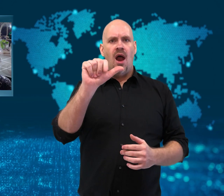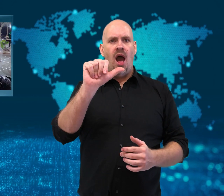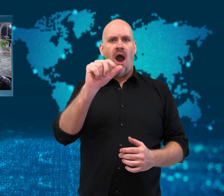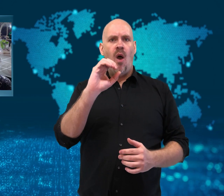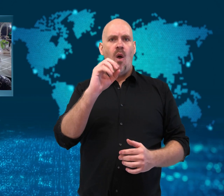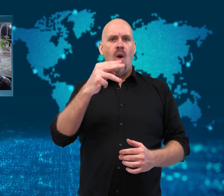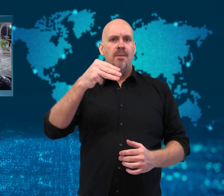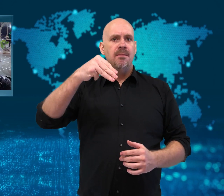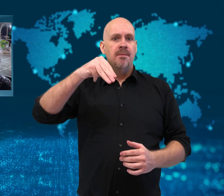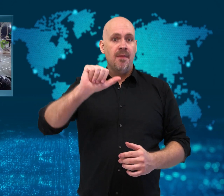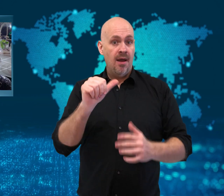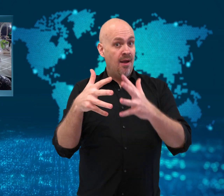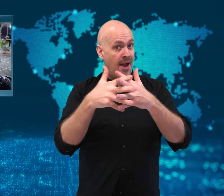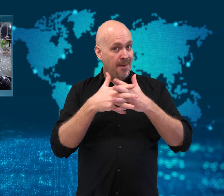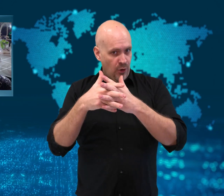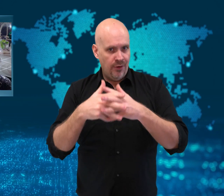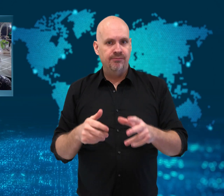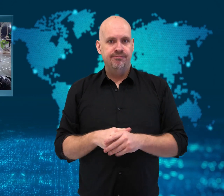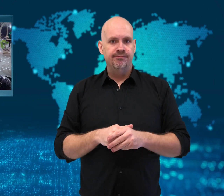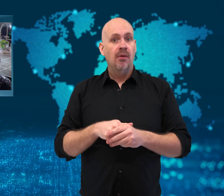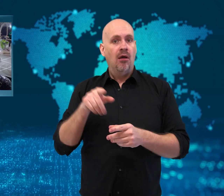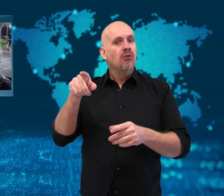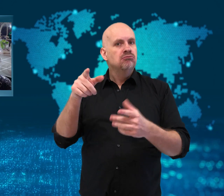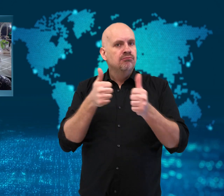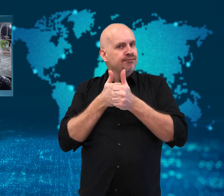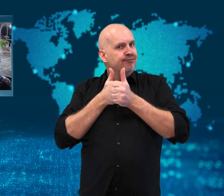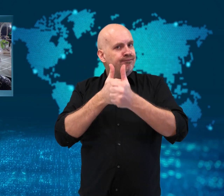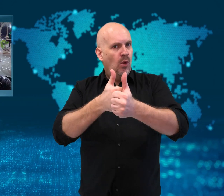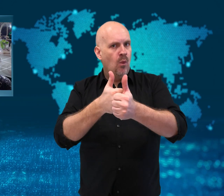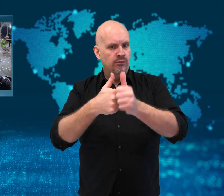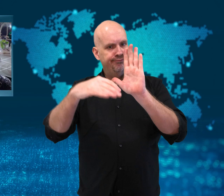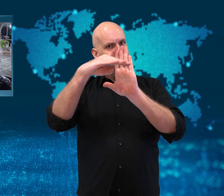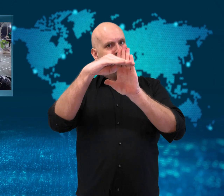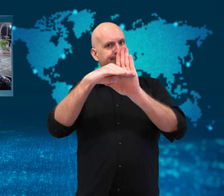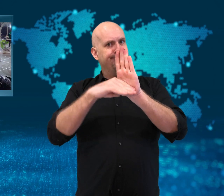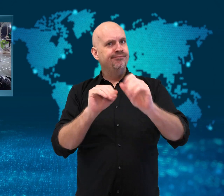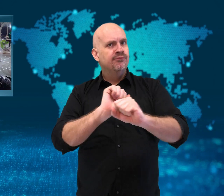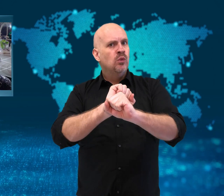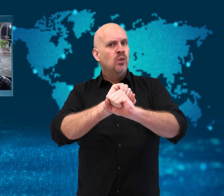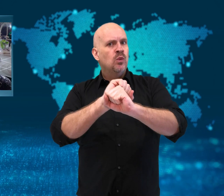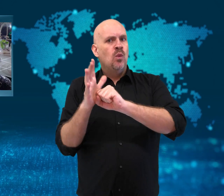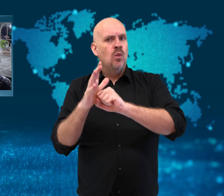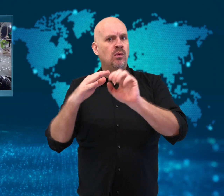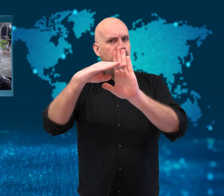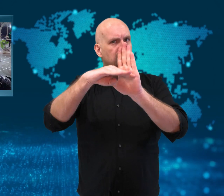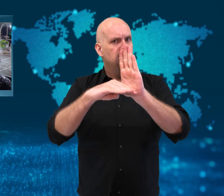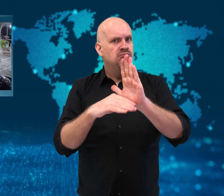In accordance with the state’s COVID-19 restrictions,